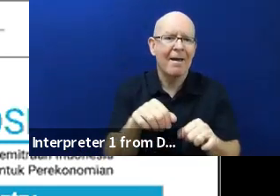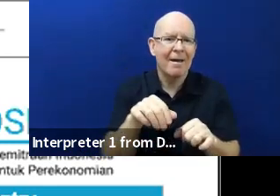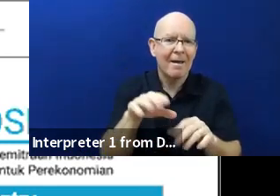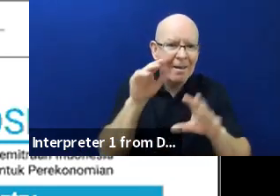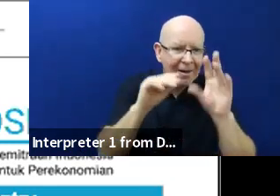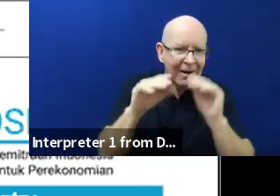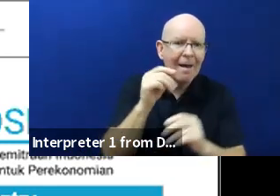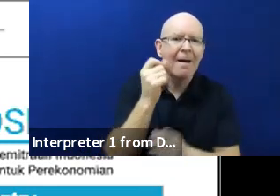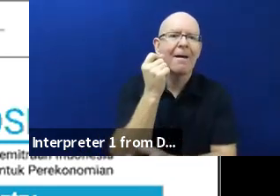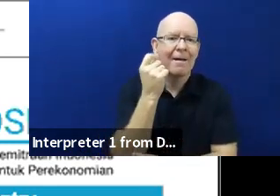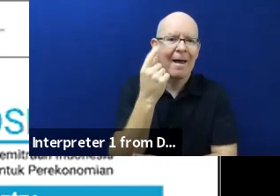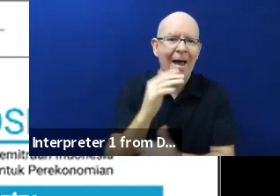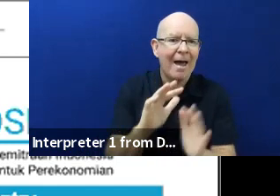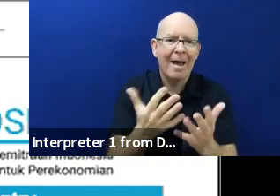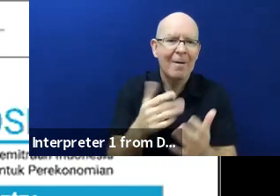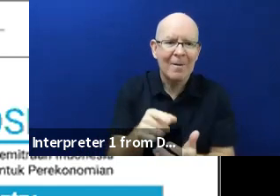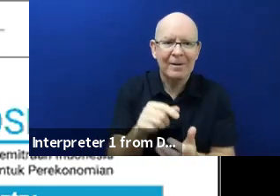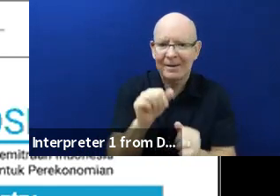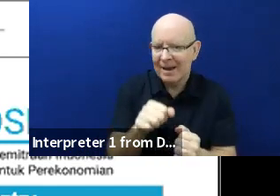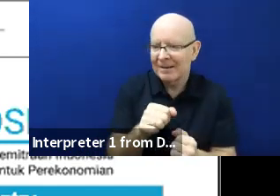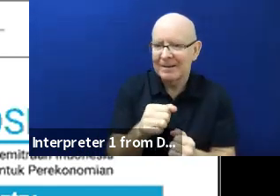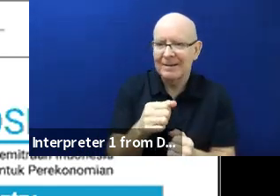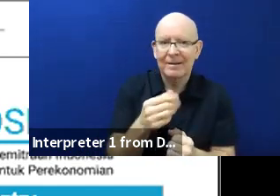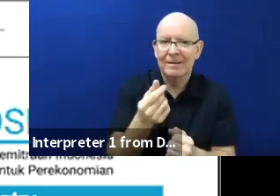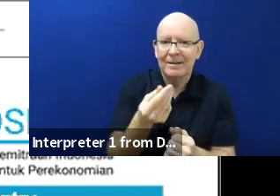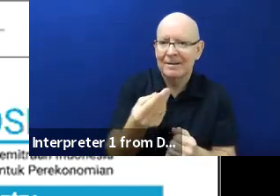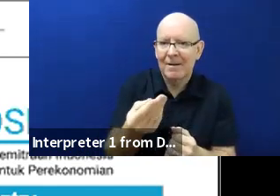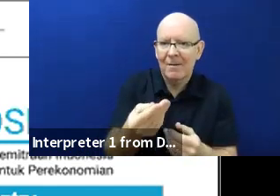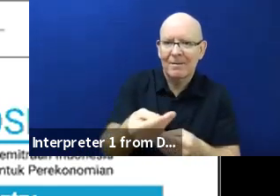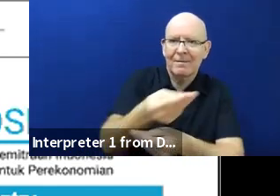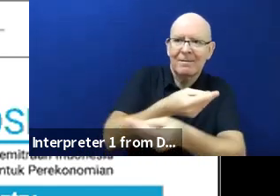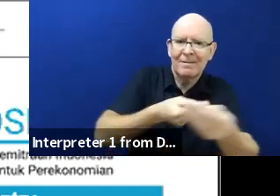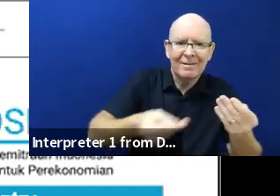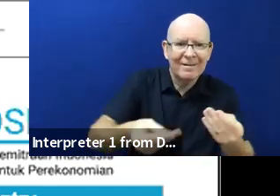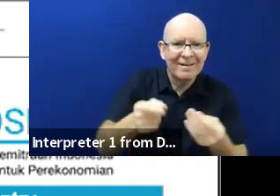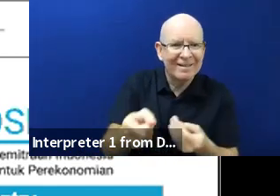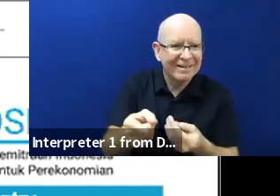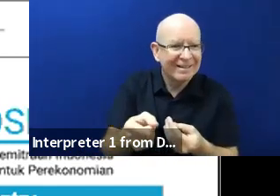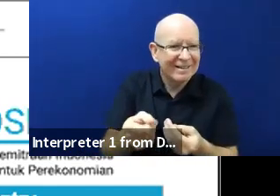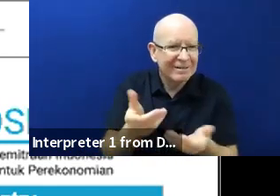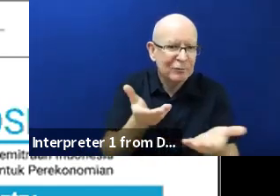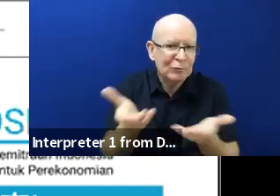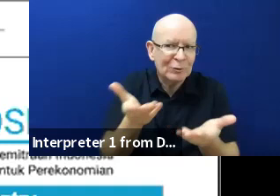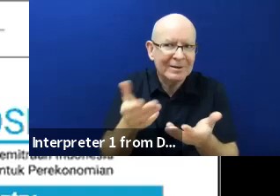Yeah, and I've seen also that there have been some question posted on the chat rather than the Q&A,